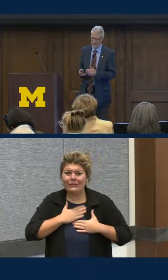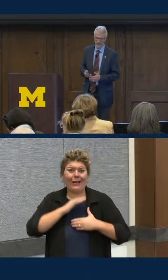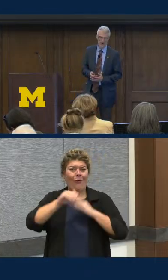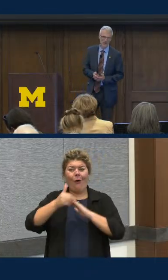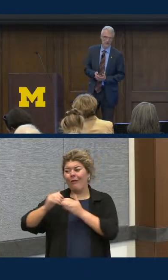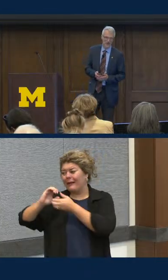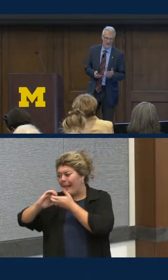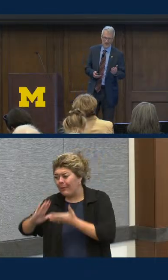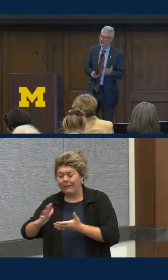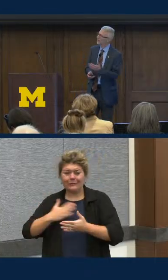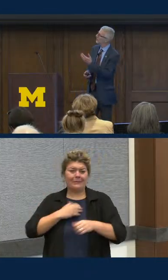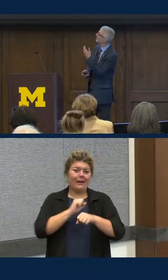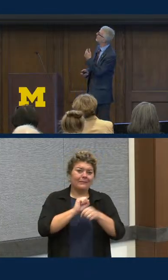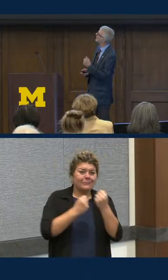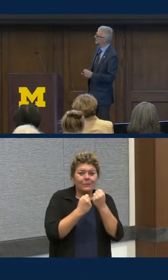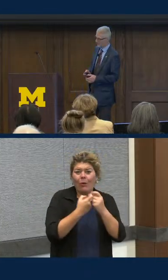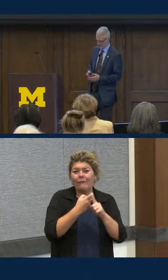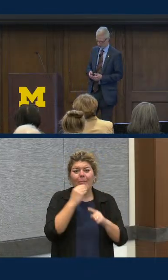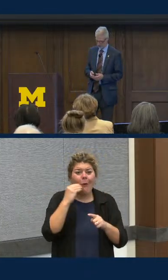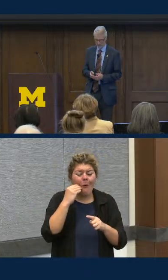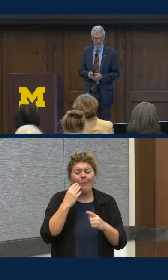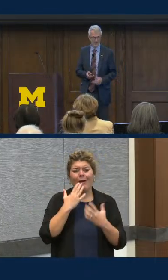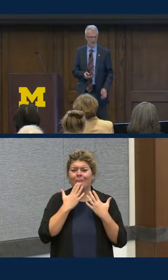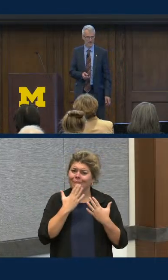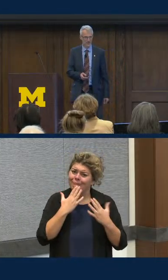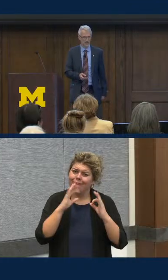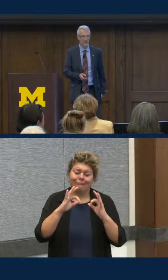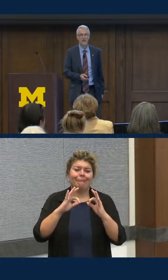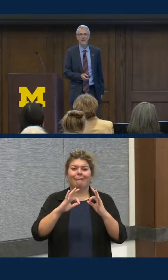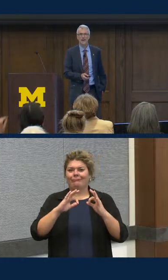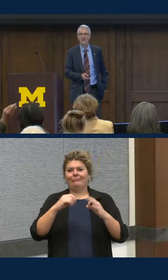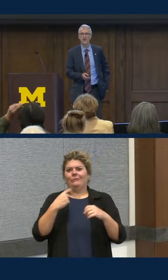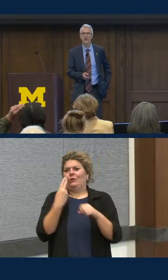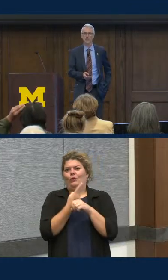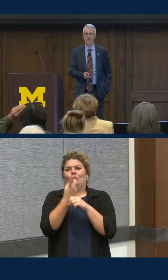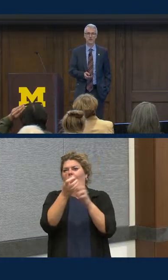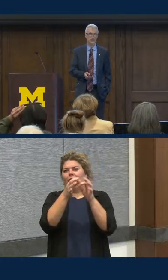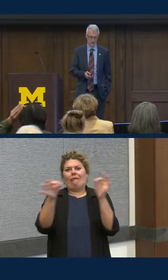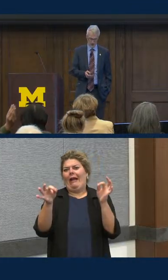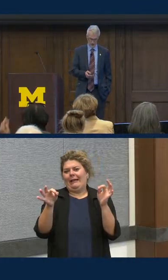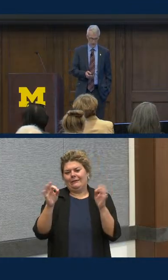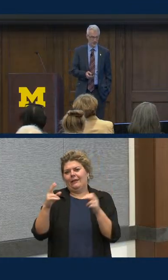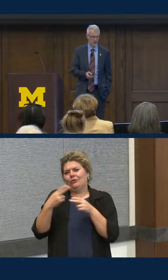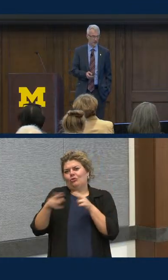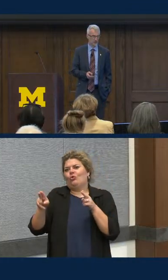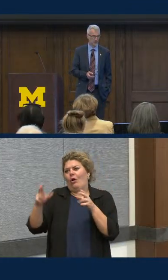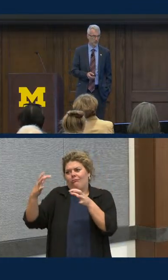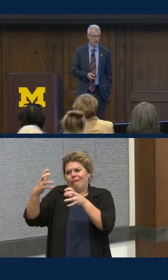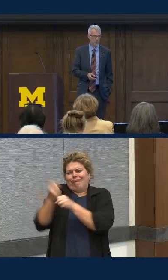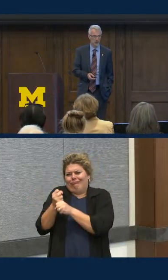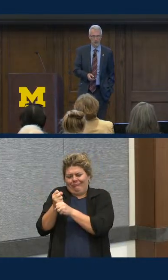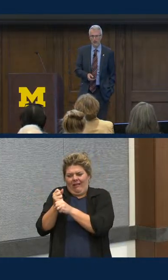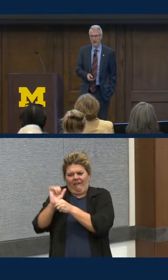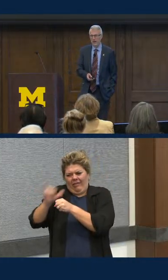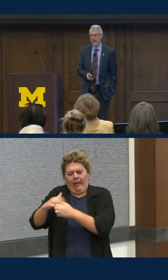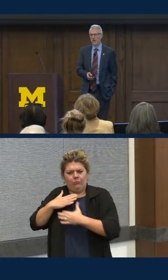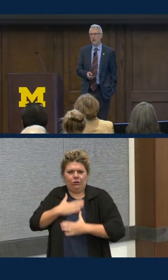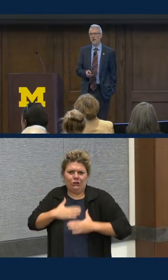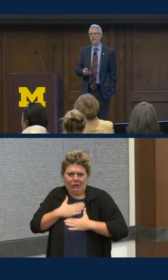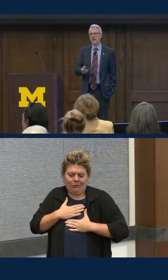collaborators and support at home and just use one phrase here as a short version of that appreciation.